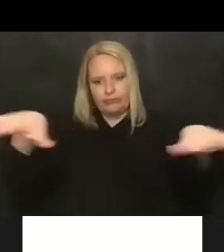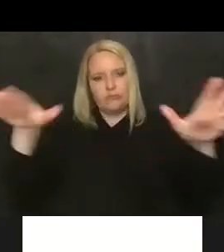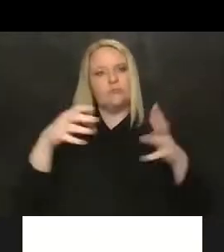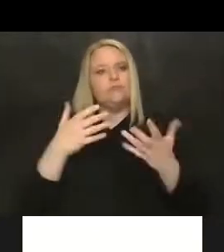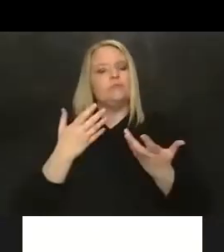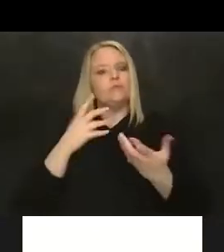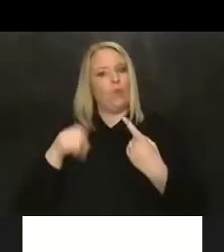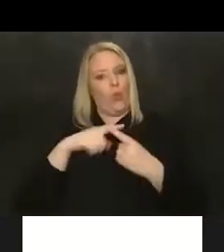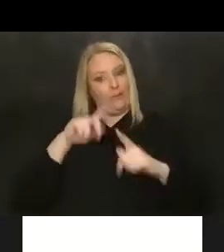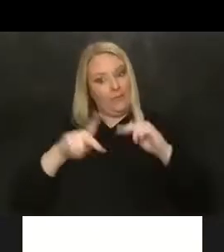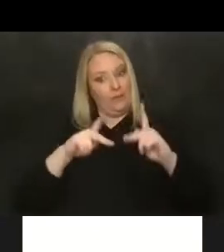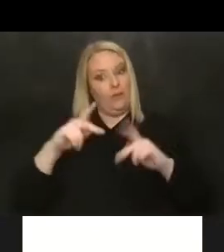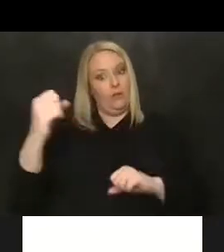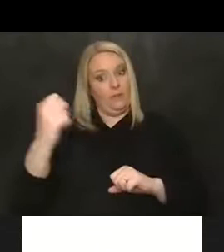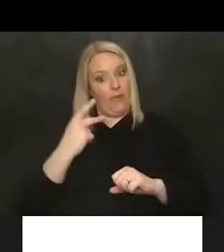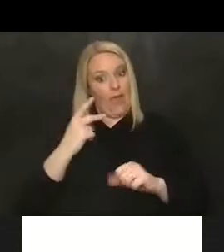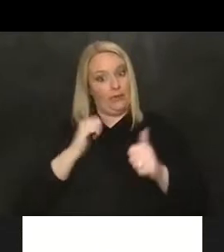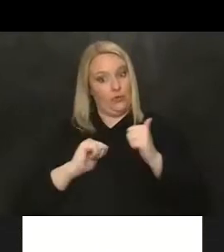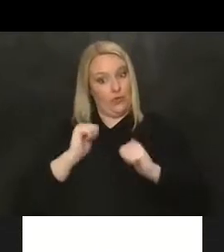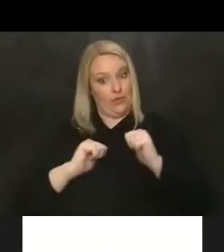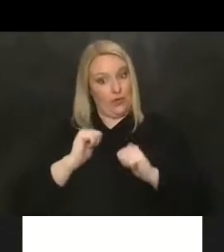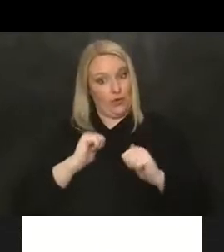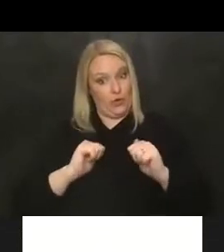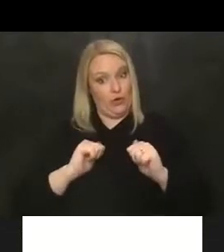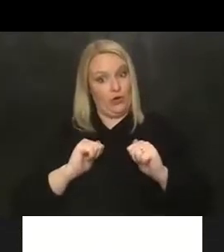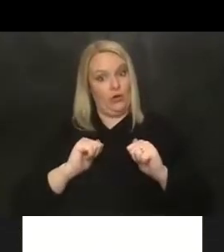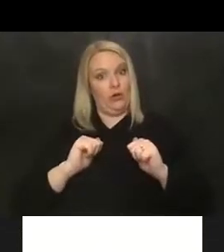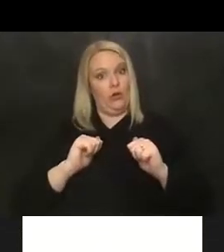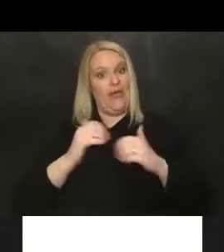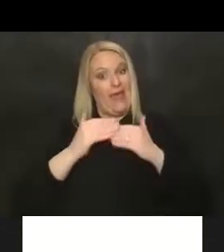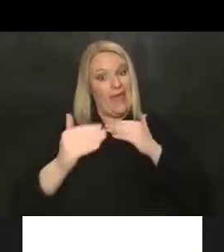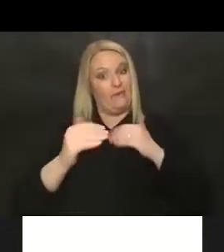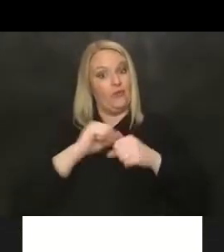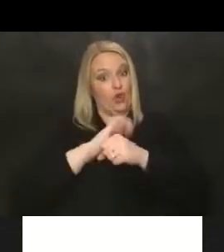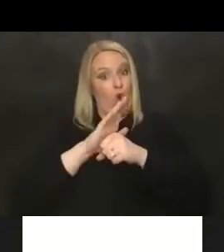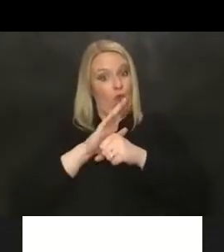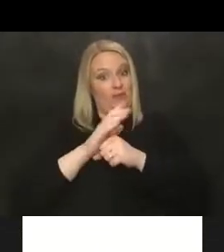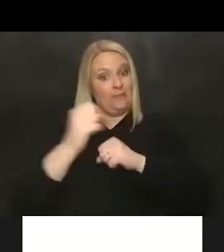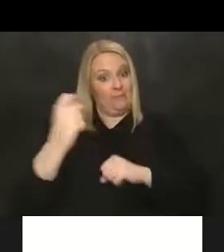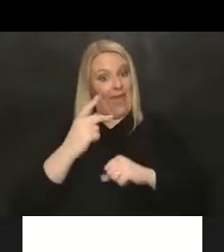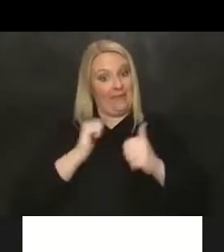do come back into the theater in a post-COVID theater, I've got other things to think about.